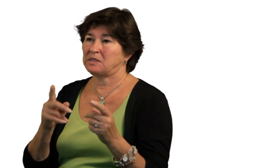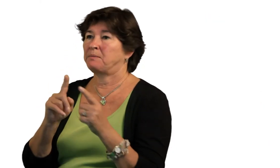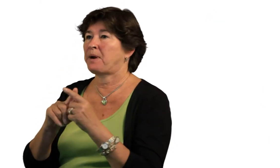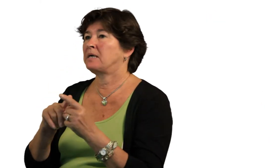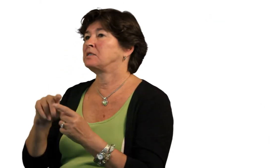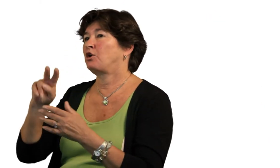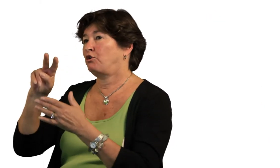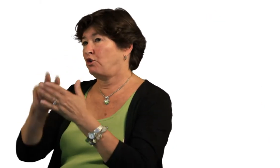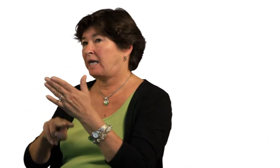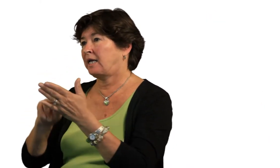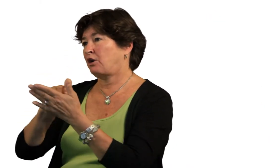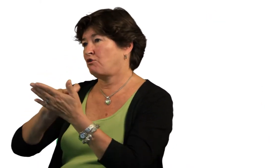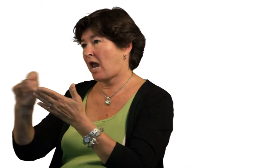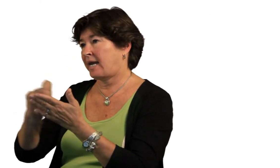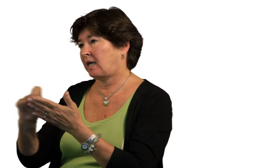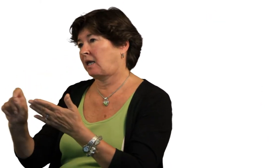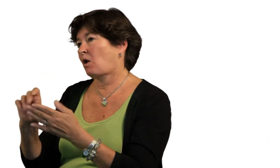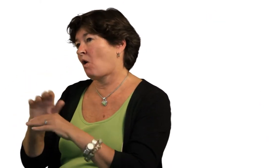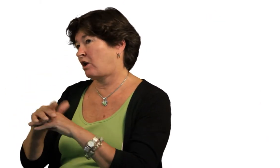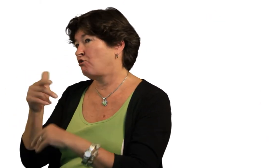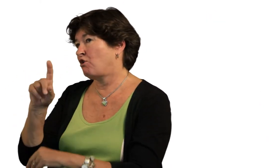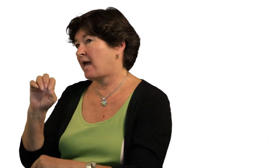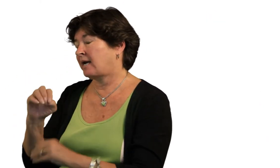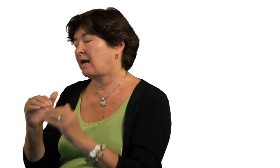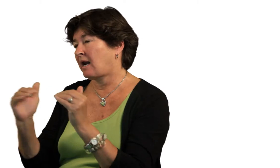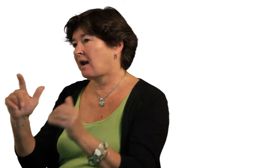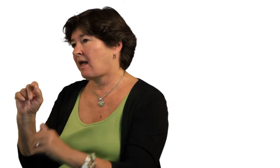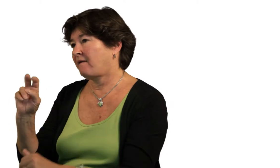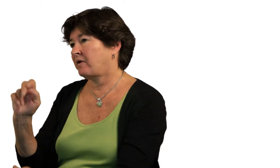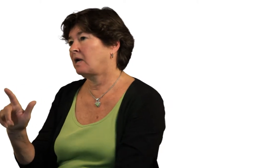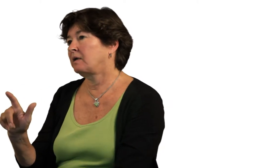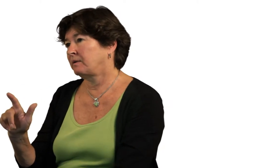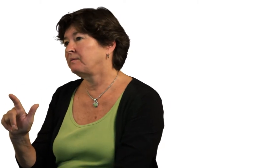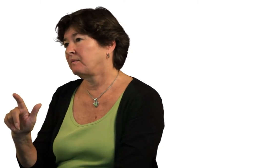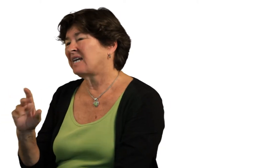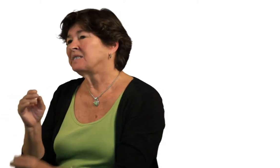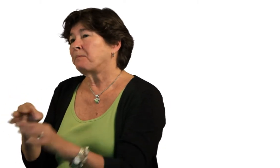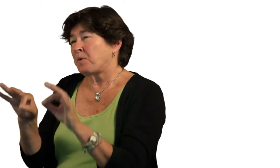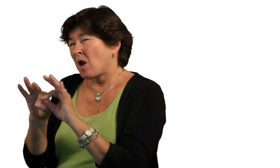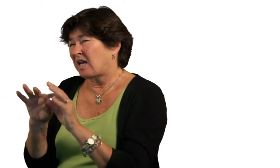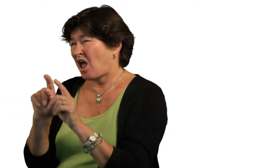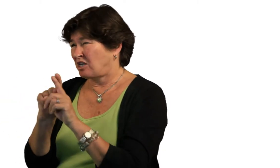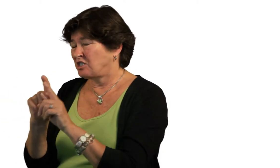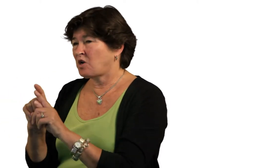meaning sign language plus reading and writing at a grade level.